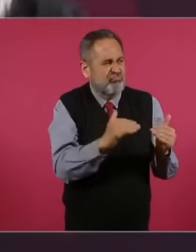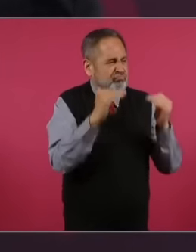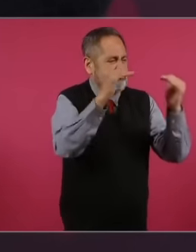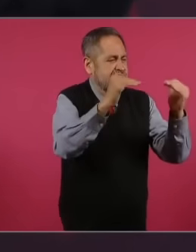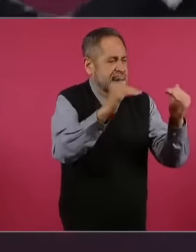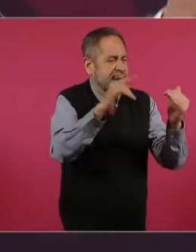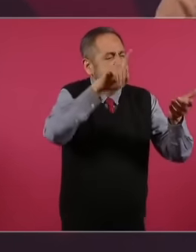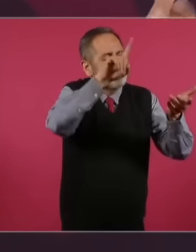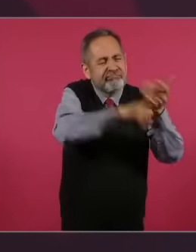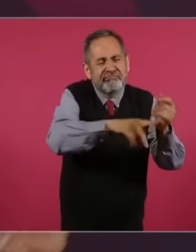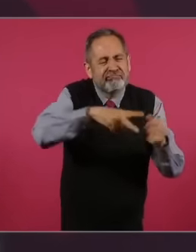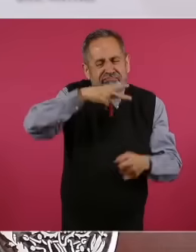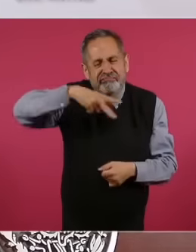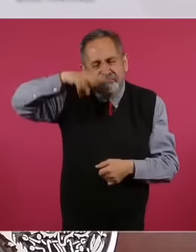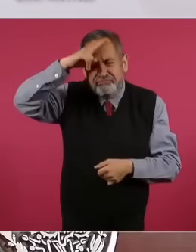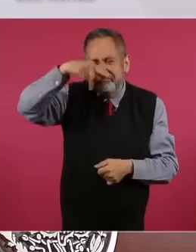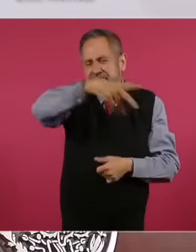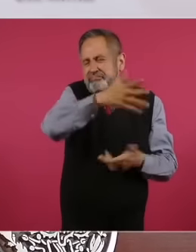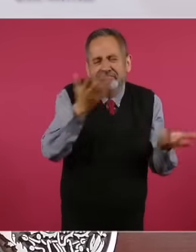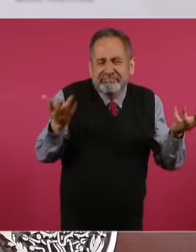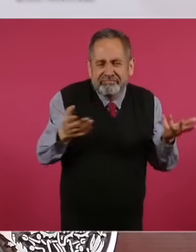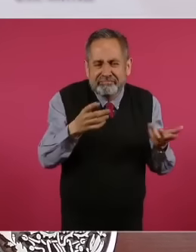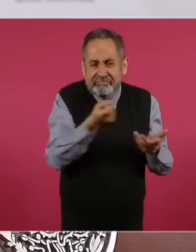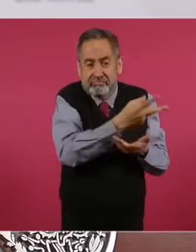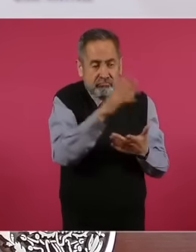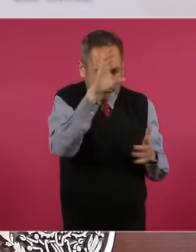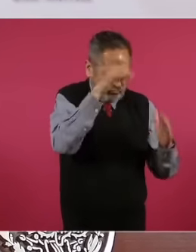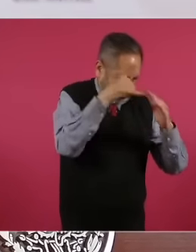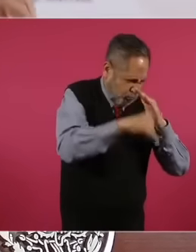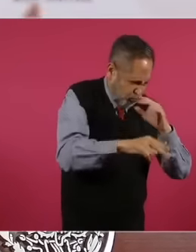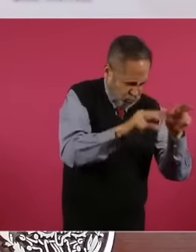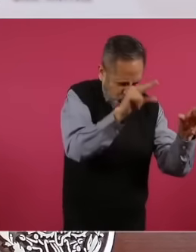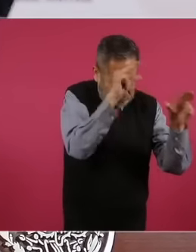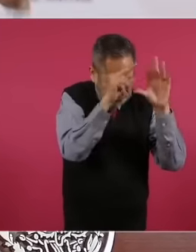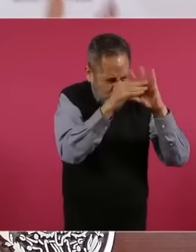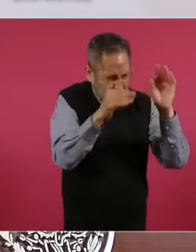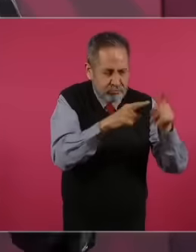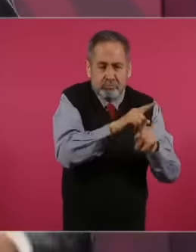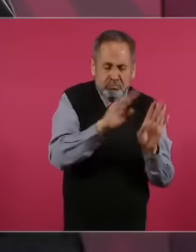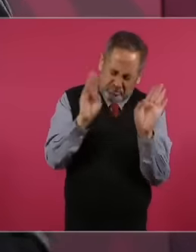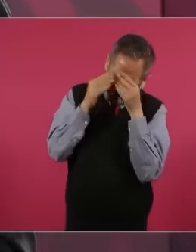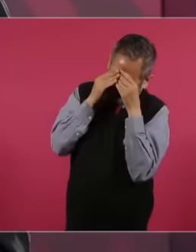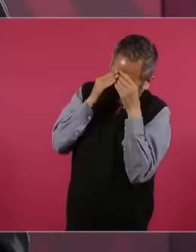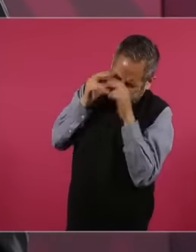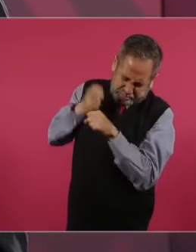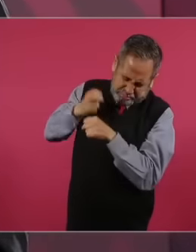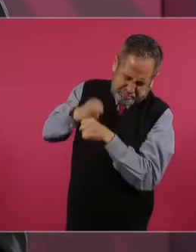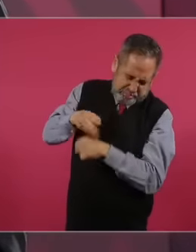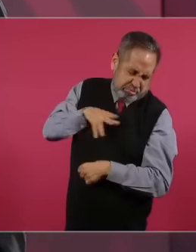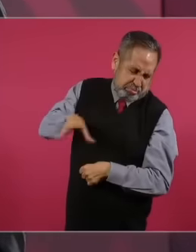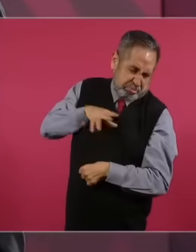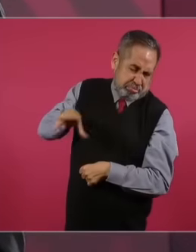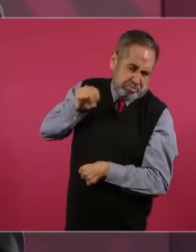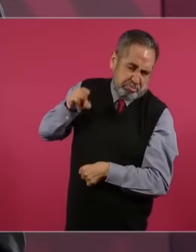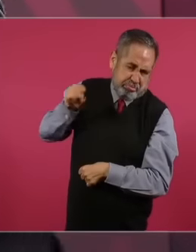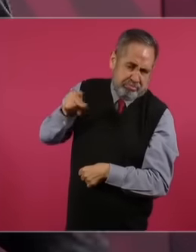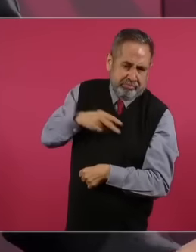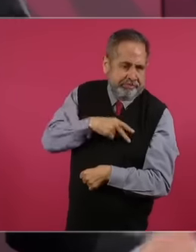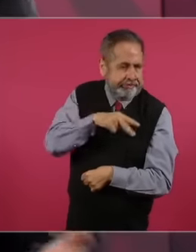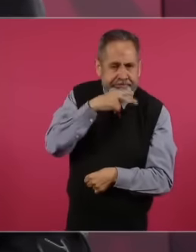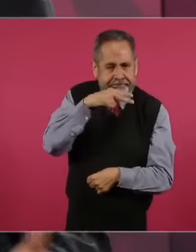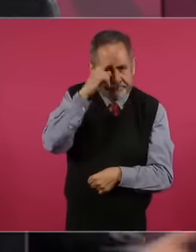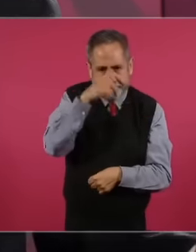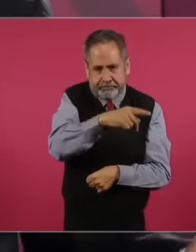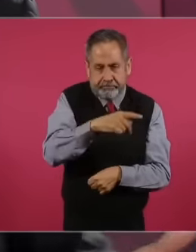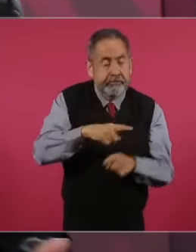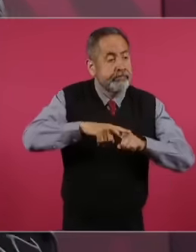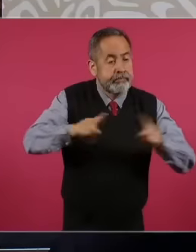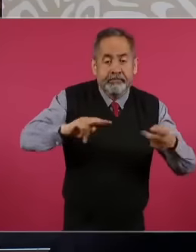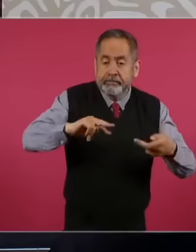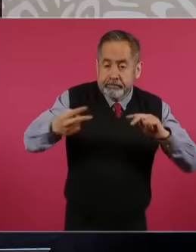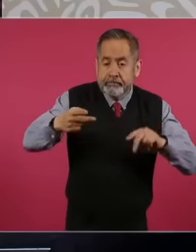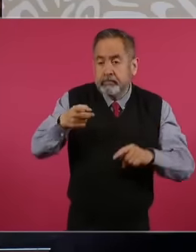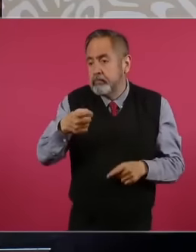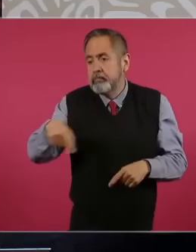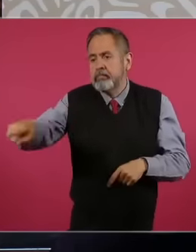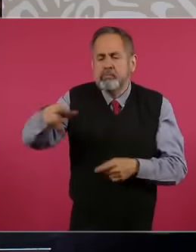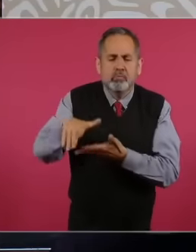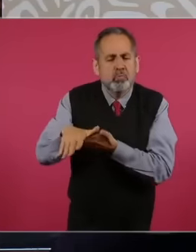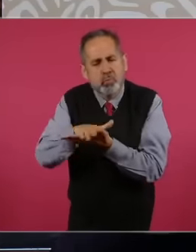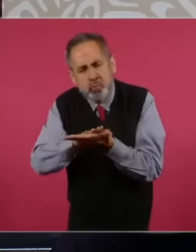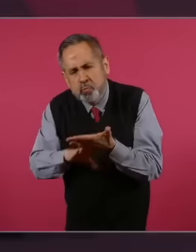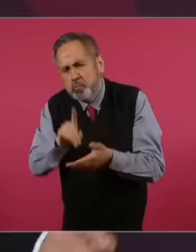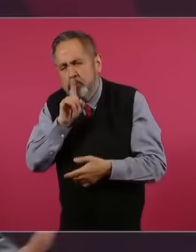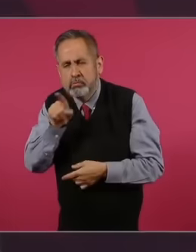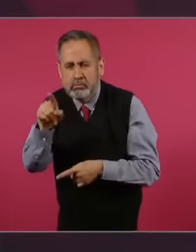very ignorant scientists, very closed and there are humble people, very conscious, very